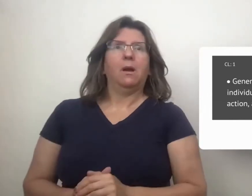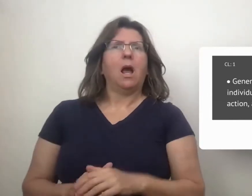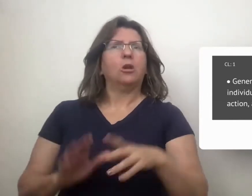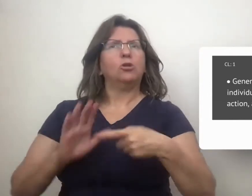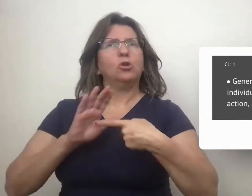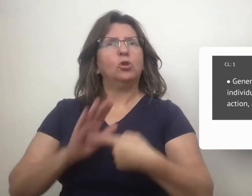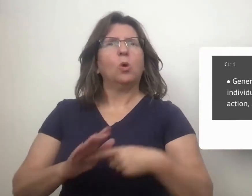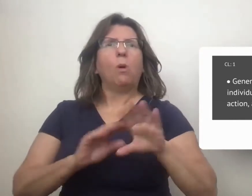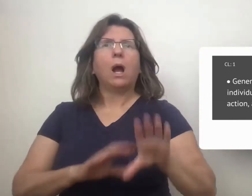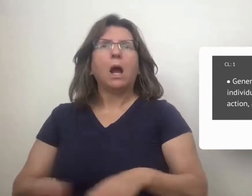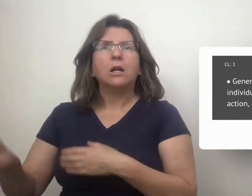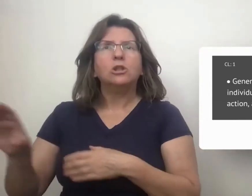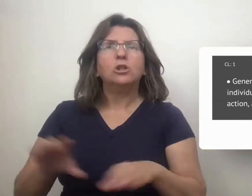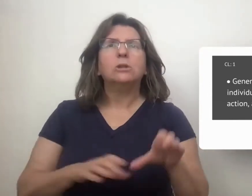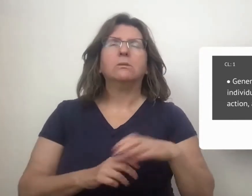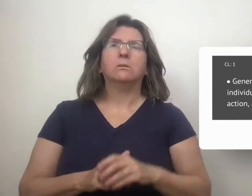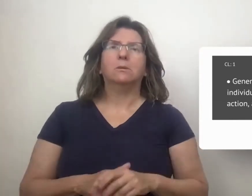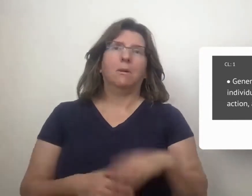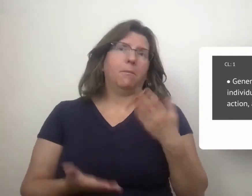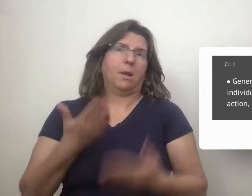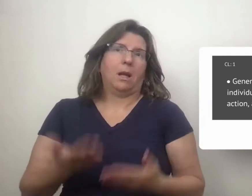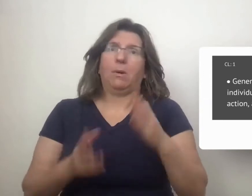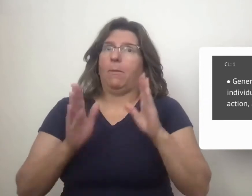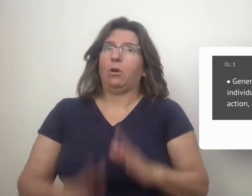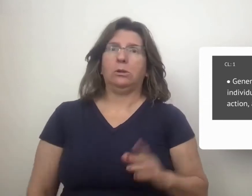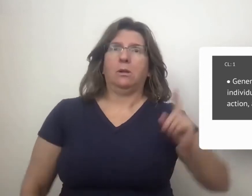Could be a person strolling down the street,